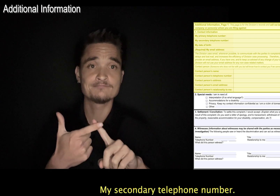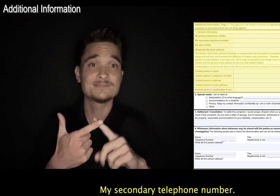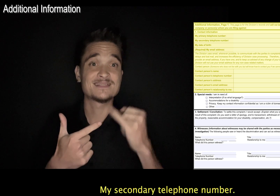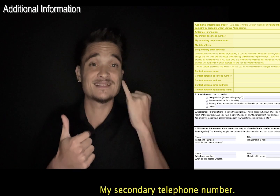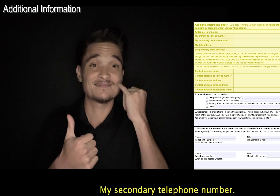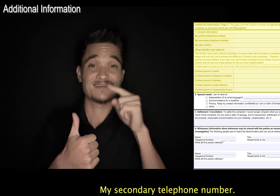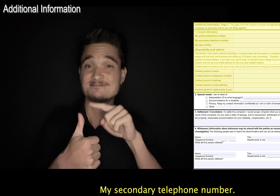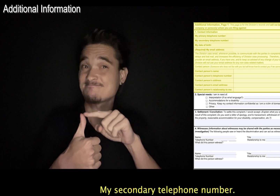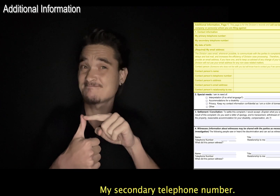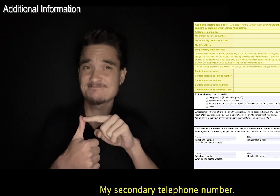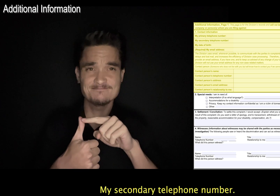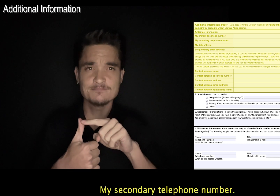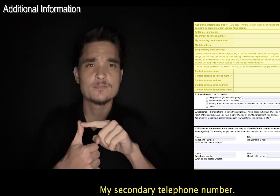My secondary telephone number.